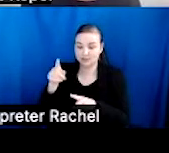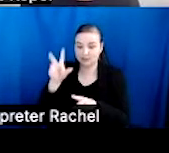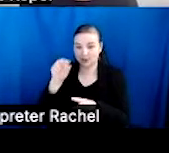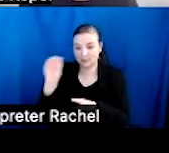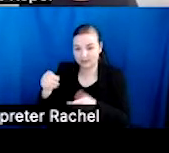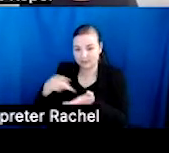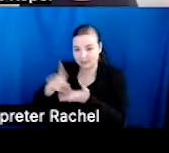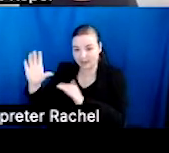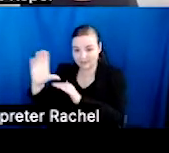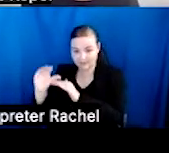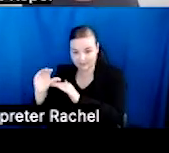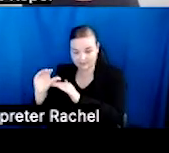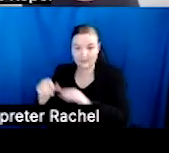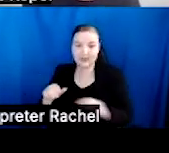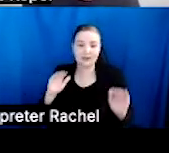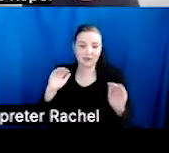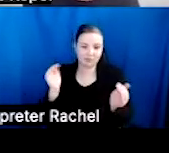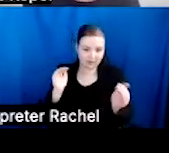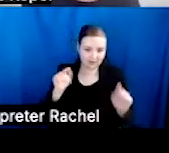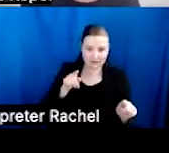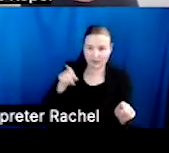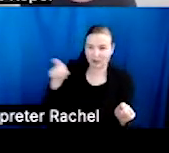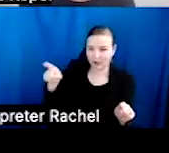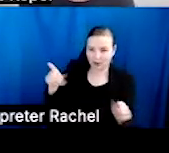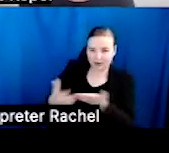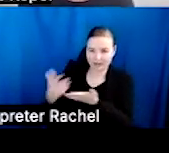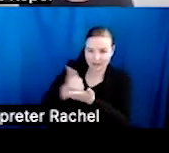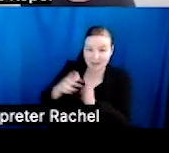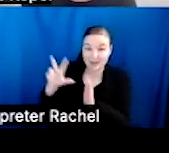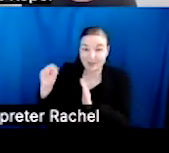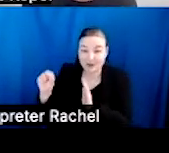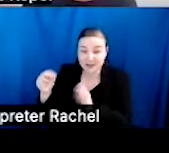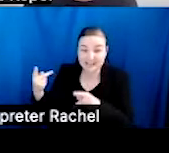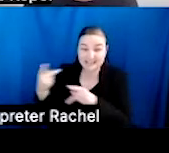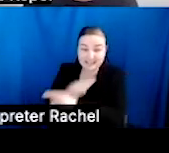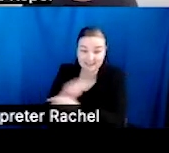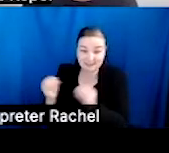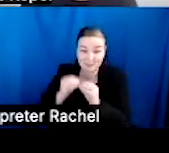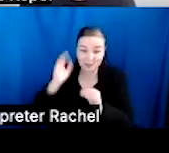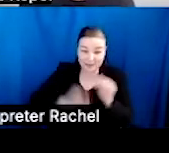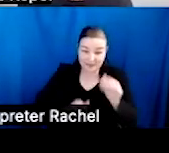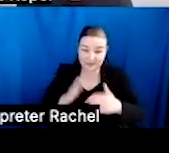the vast majority of Union supporters, myself included, were unceremoniously laid off. So how do